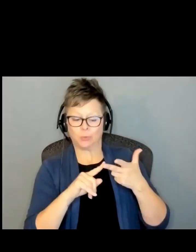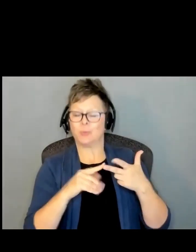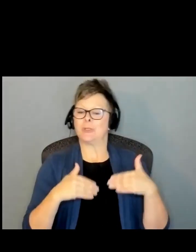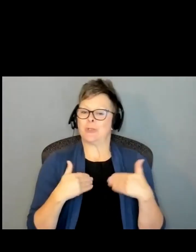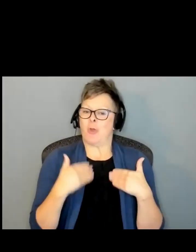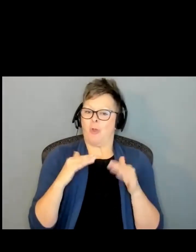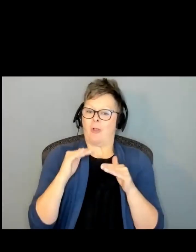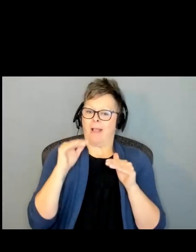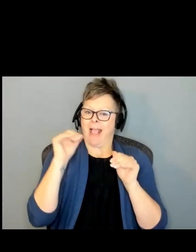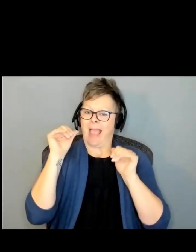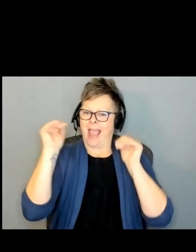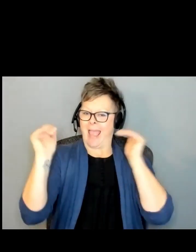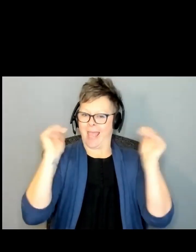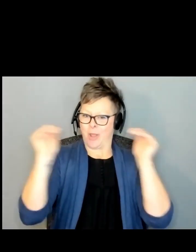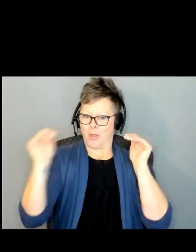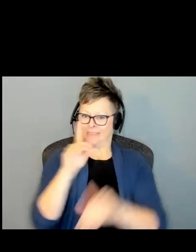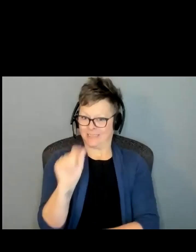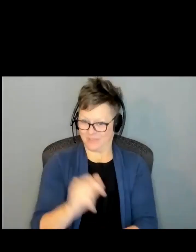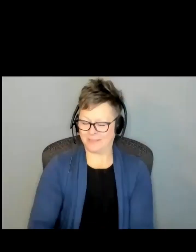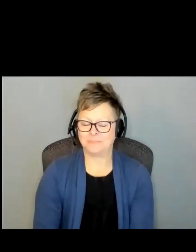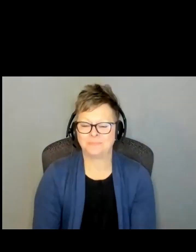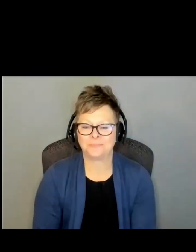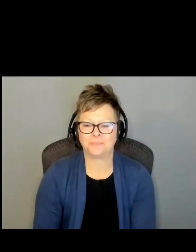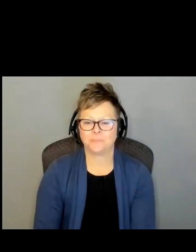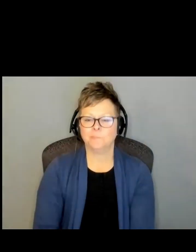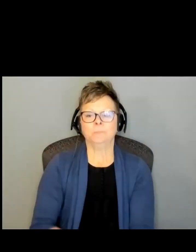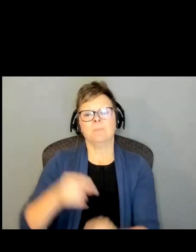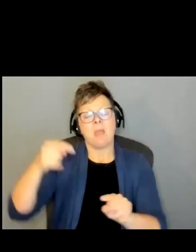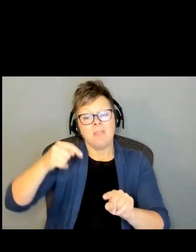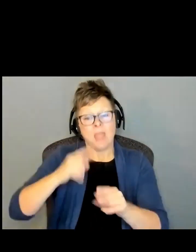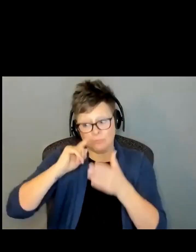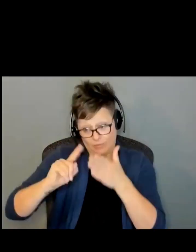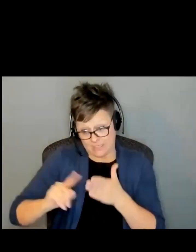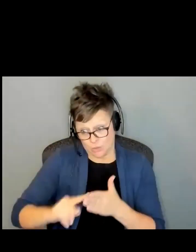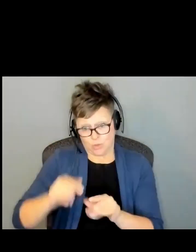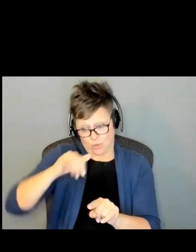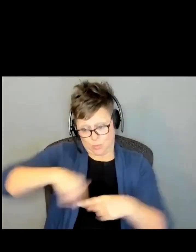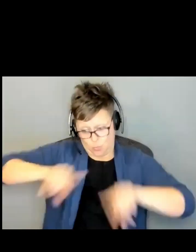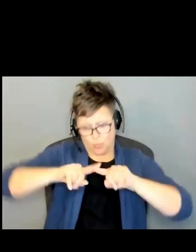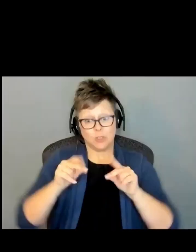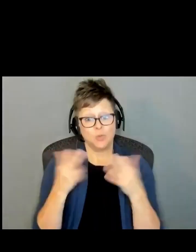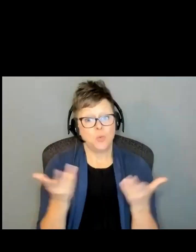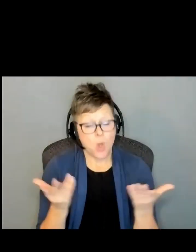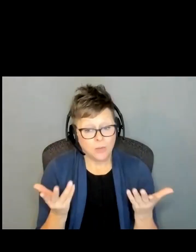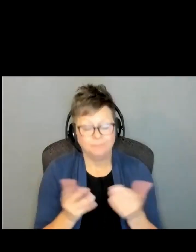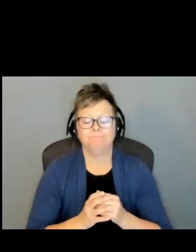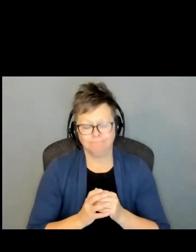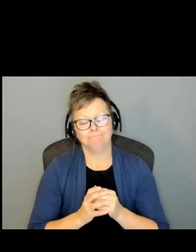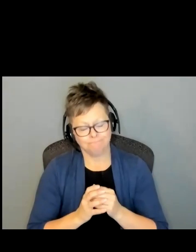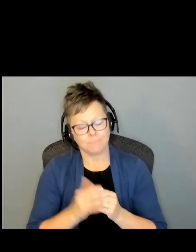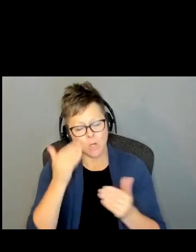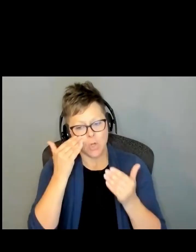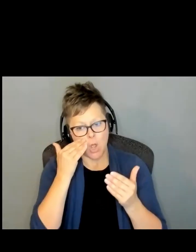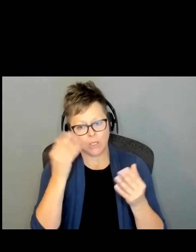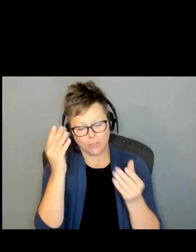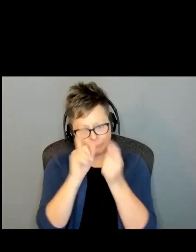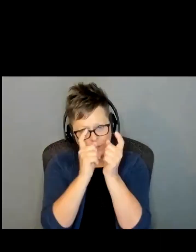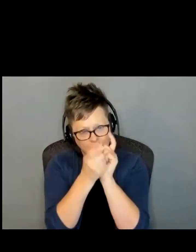In addition to conducting research, Holland Bloorview plays a big role in knowledge translation,